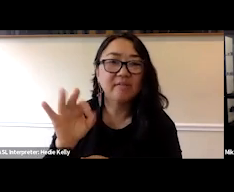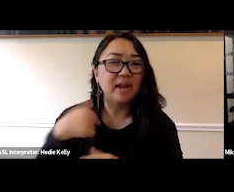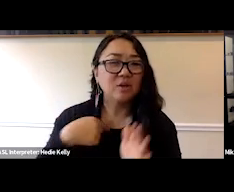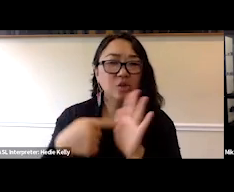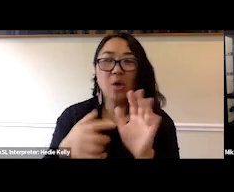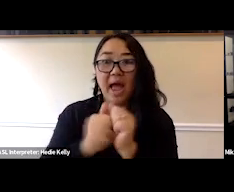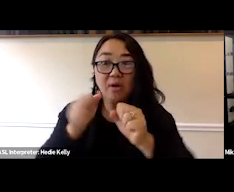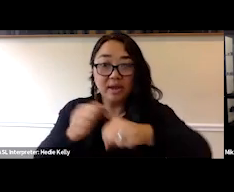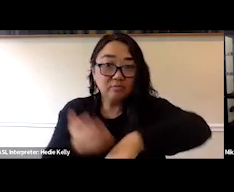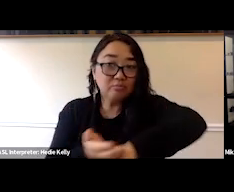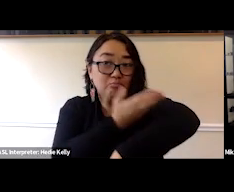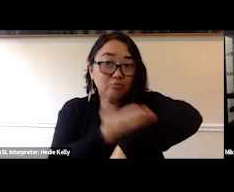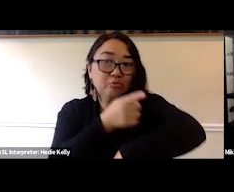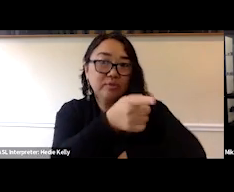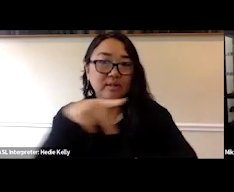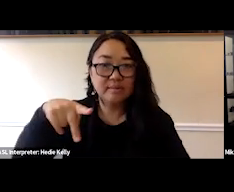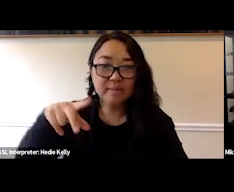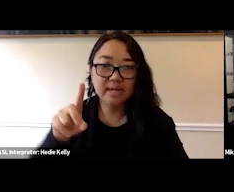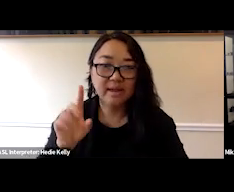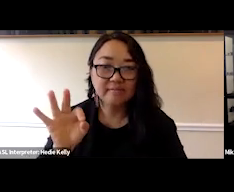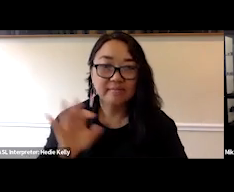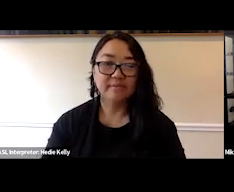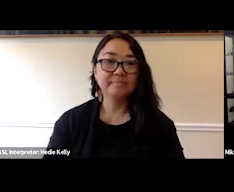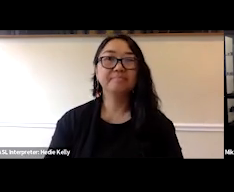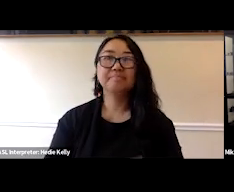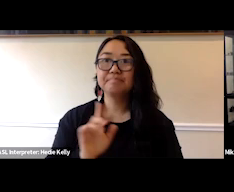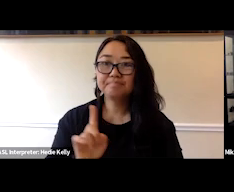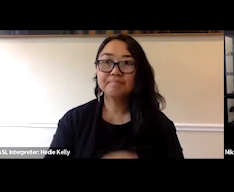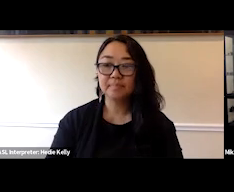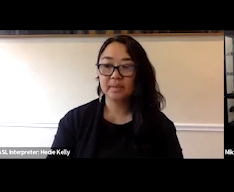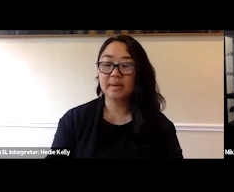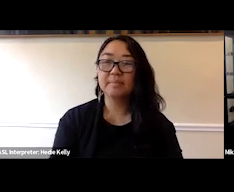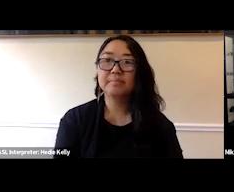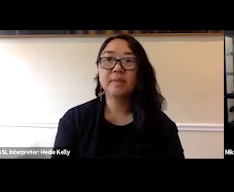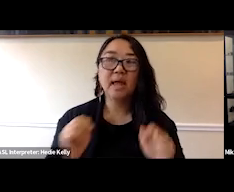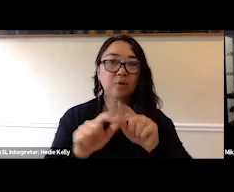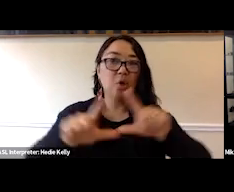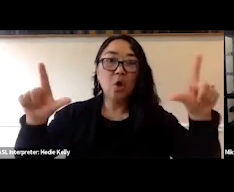So I'm going to open up Adobe Acrobat where